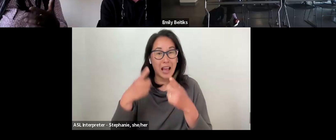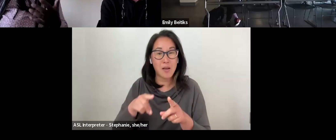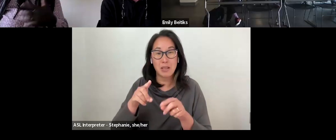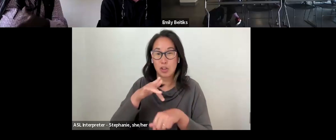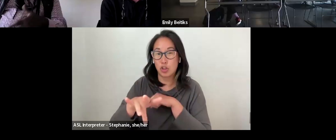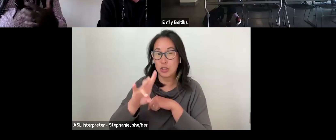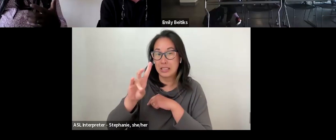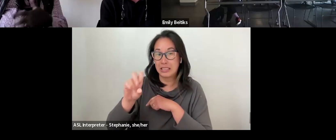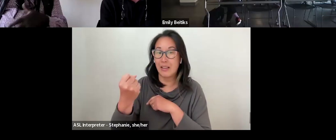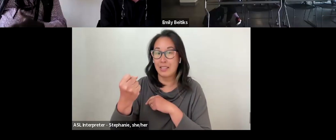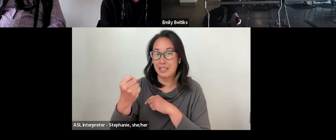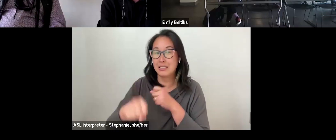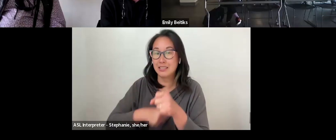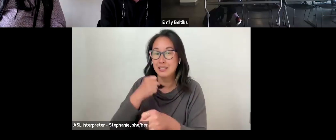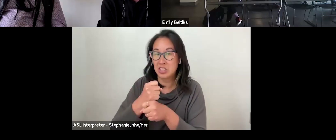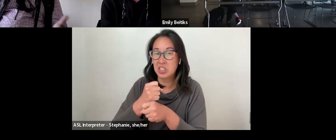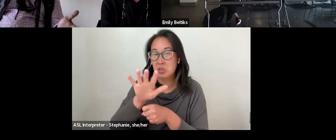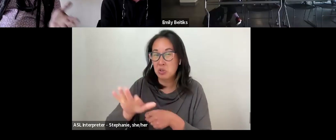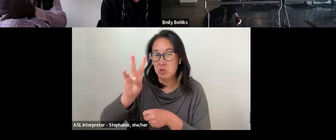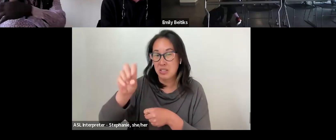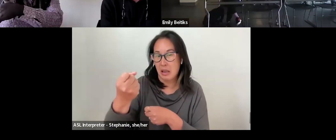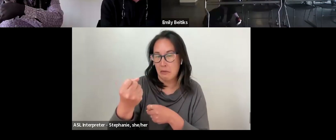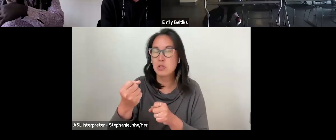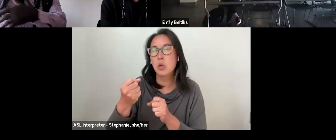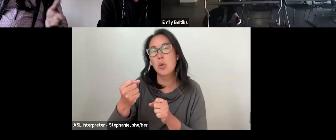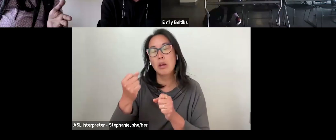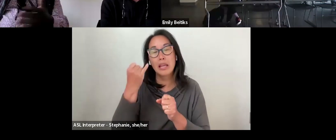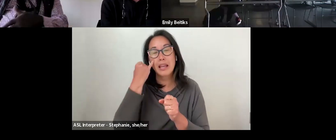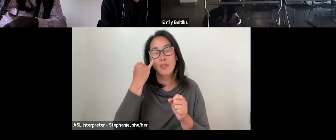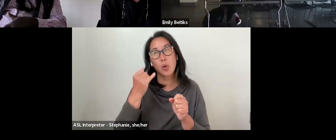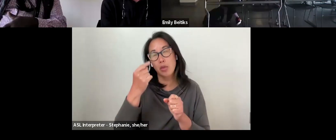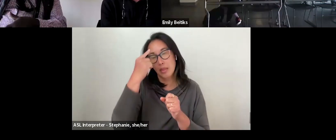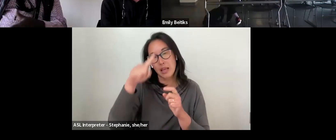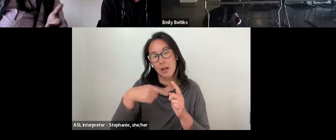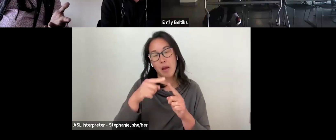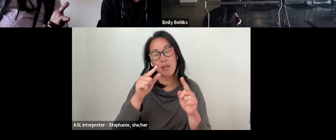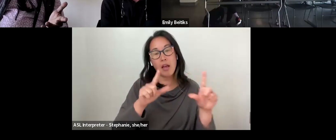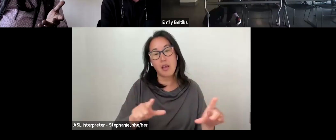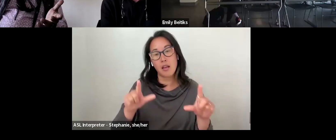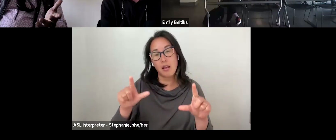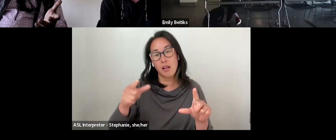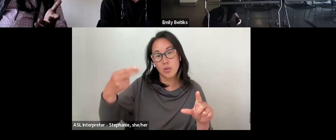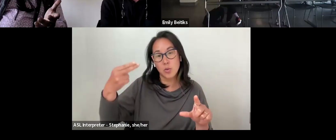And thinking about it through a historical lens, that's nearly a quarter century after the conclusion of the Nuremberg trials.